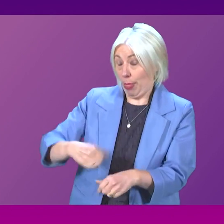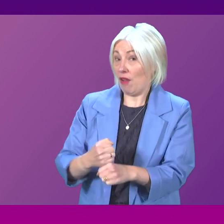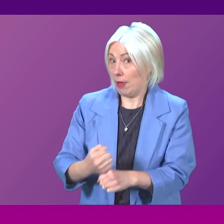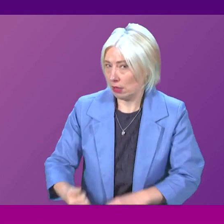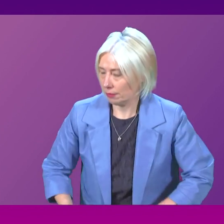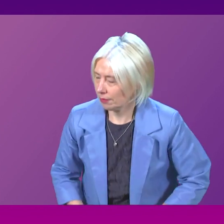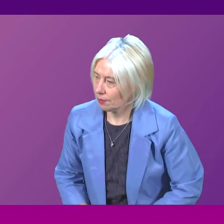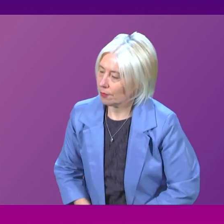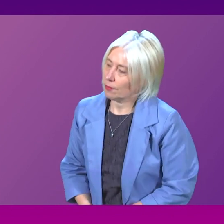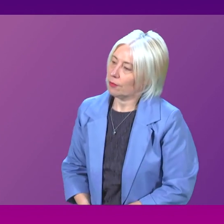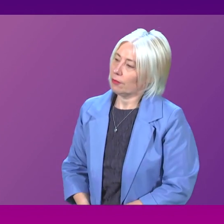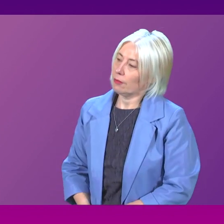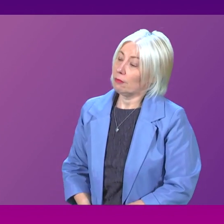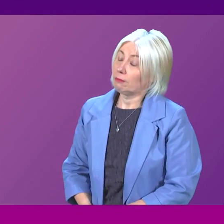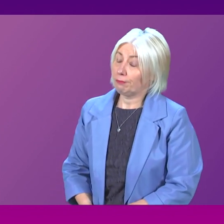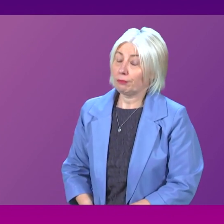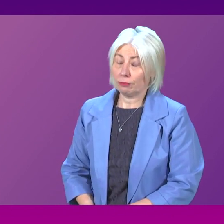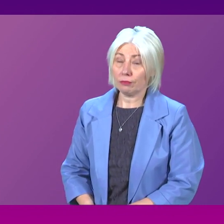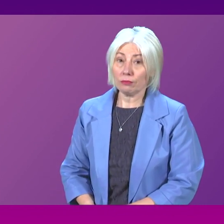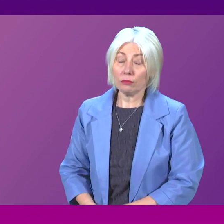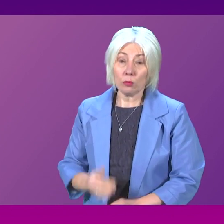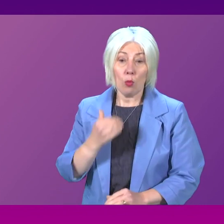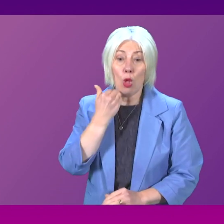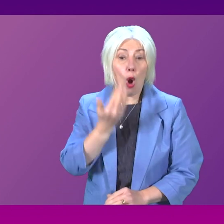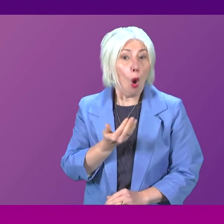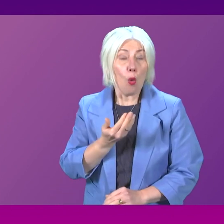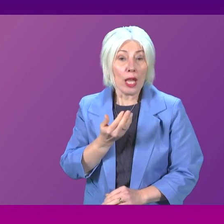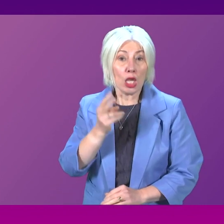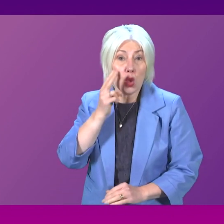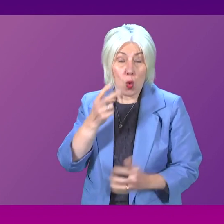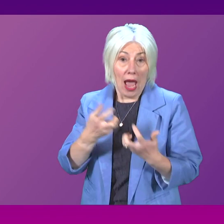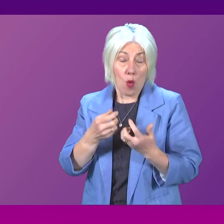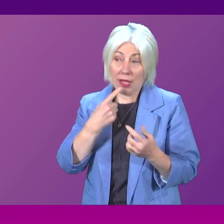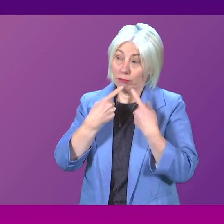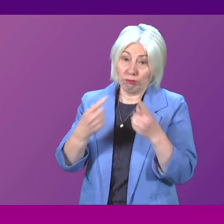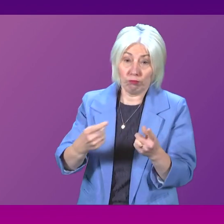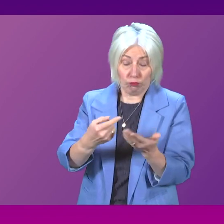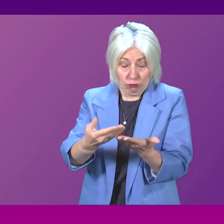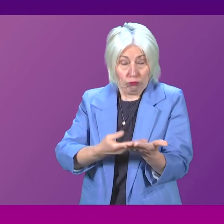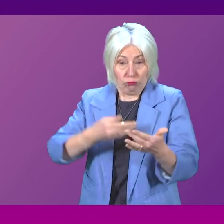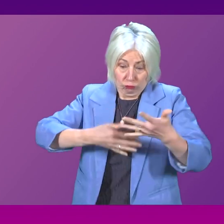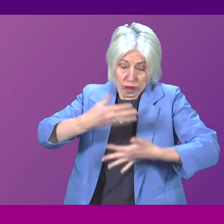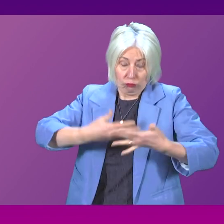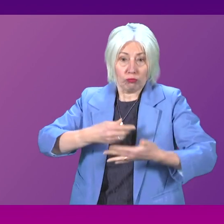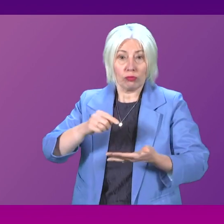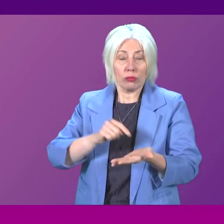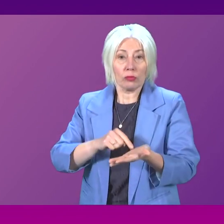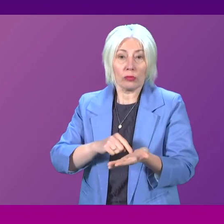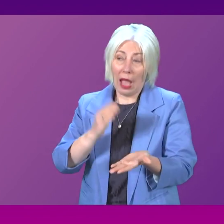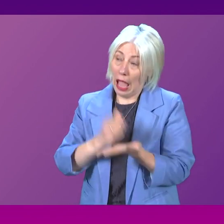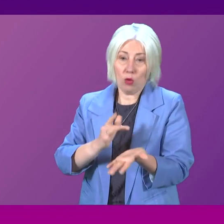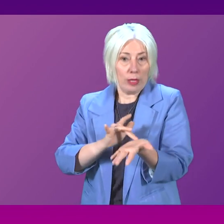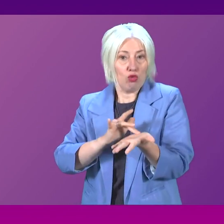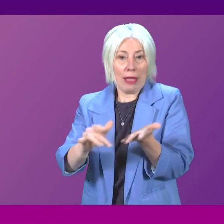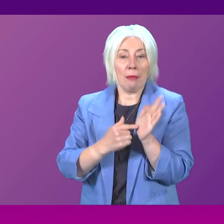We will always look at how we report figures, first, in a way that is as transparent as